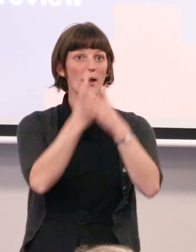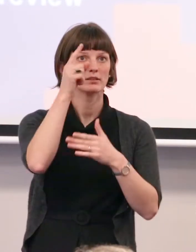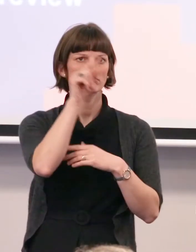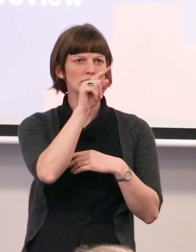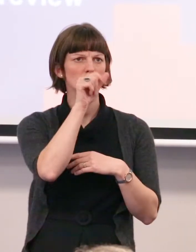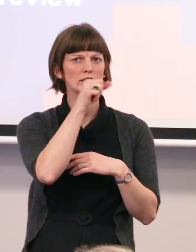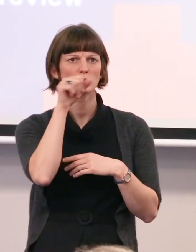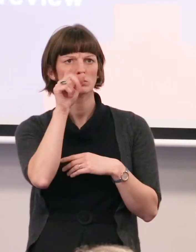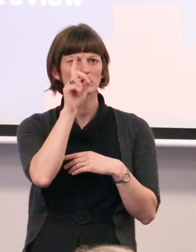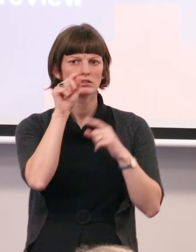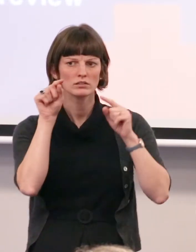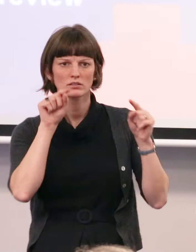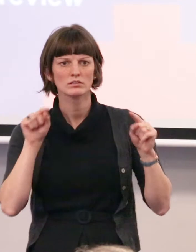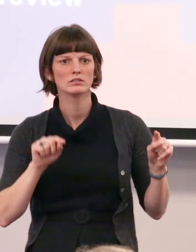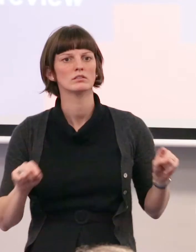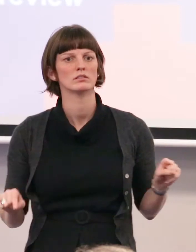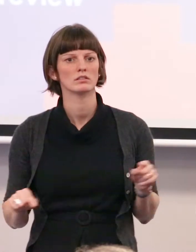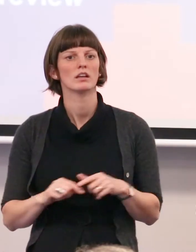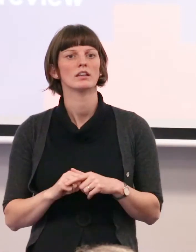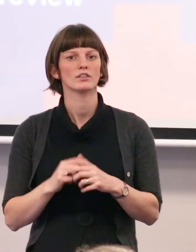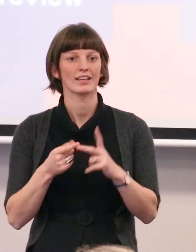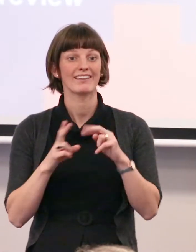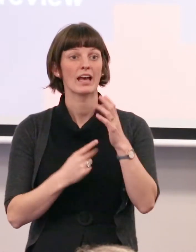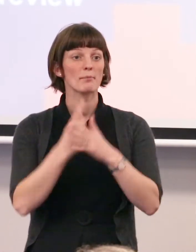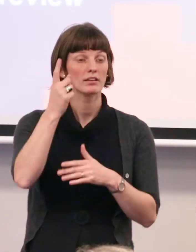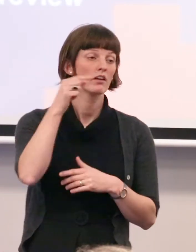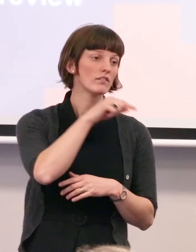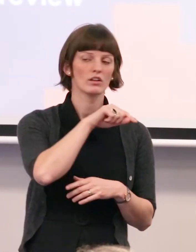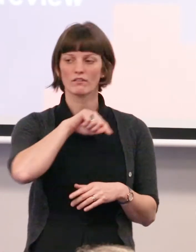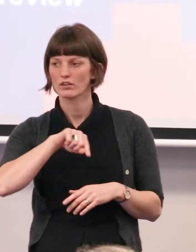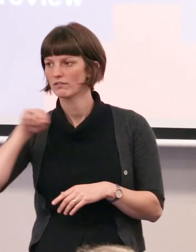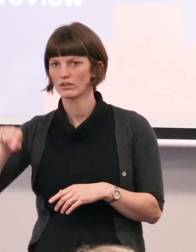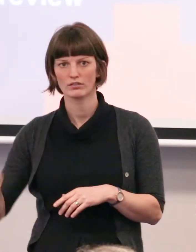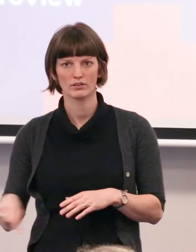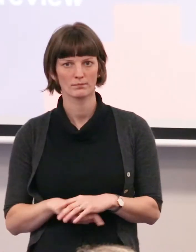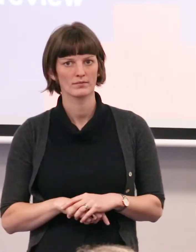what you need to do, if this happens this is what you need to do. I'm really happy